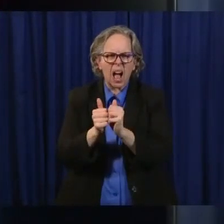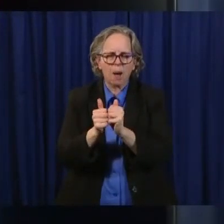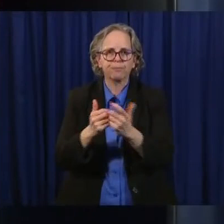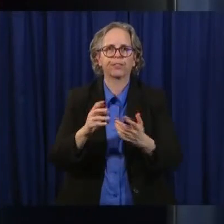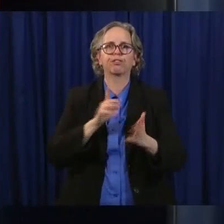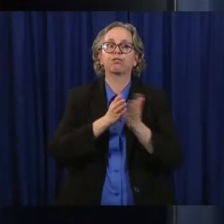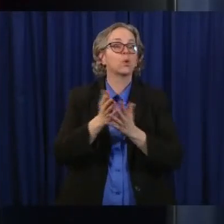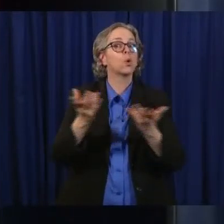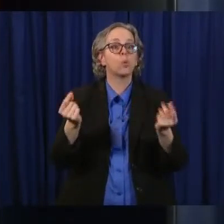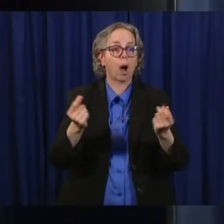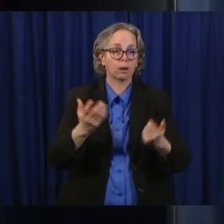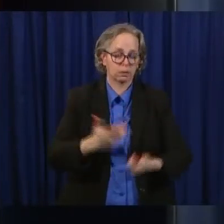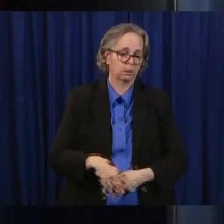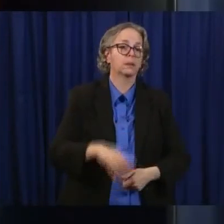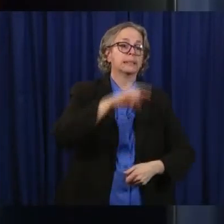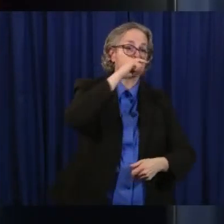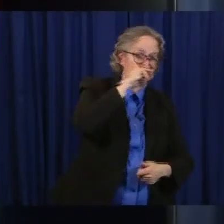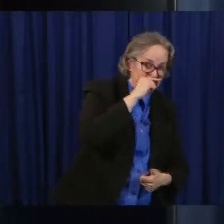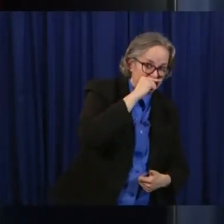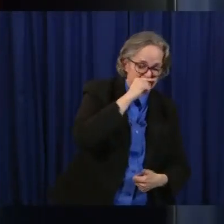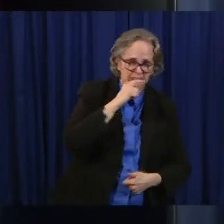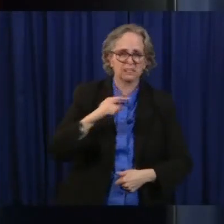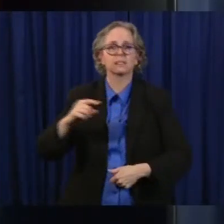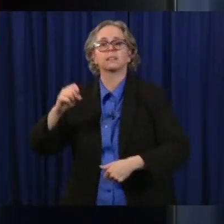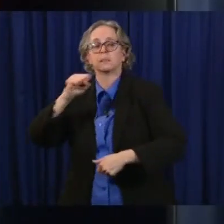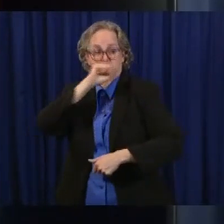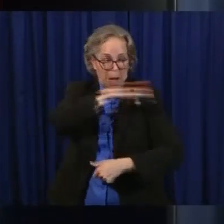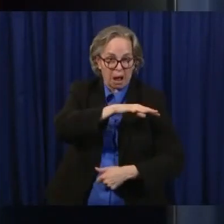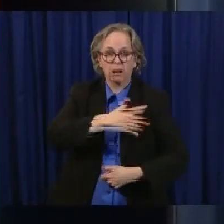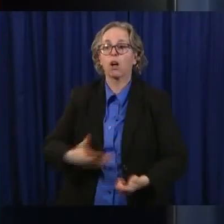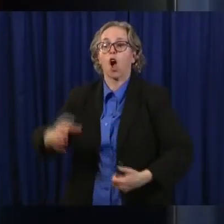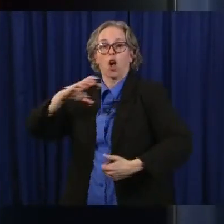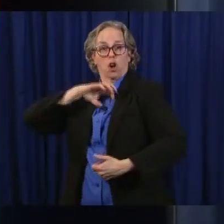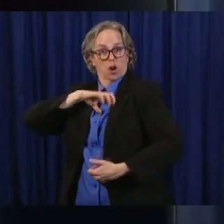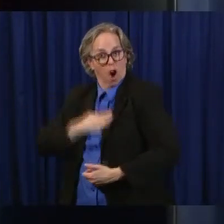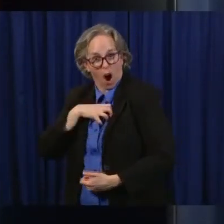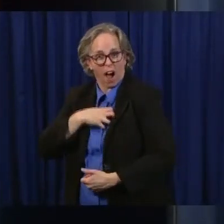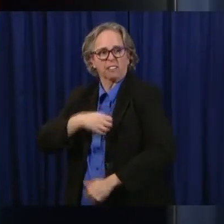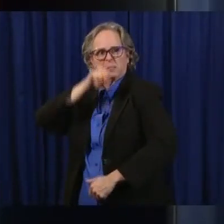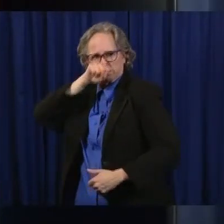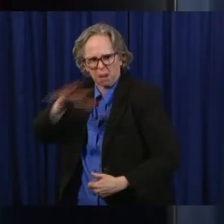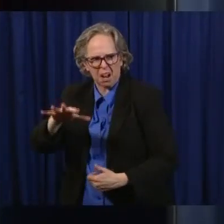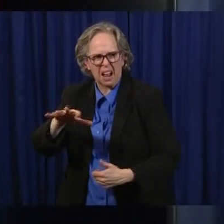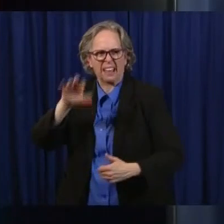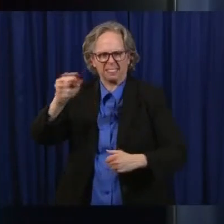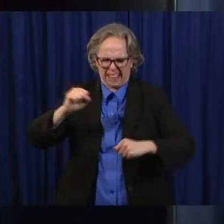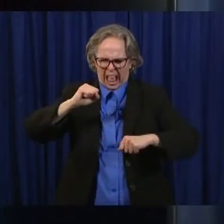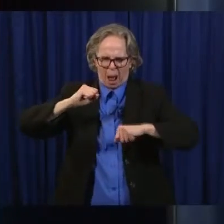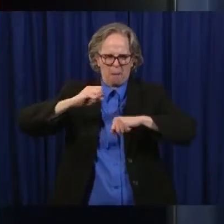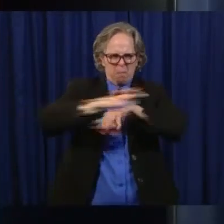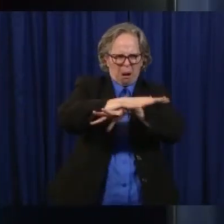VIRUS. IN THIS CASE IT IS EMITTED THROUGH YOUR COUGH OR SNEEZE